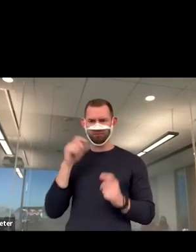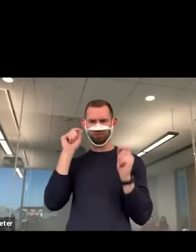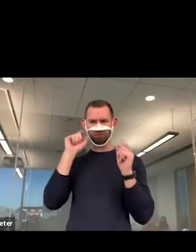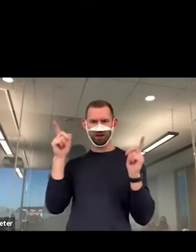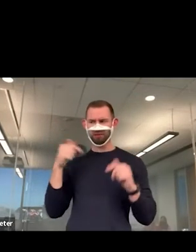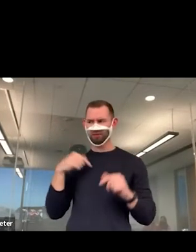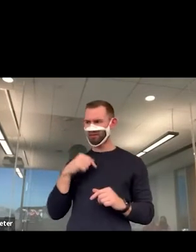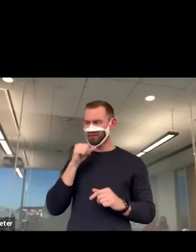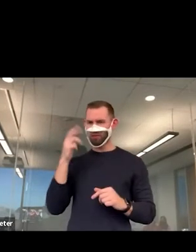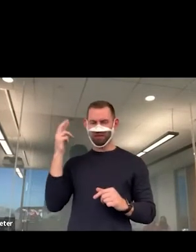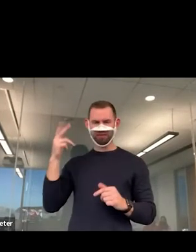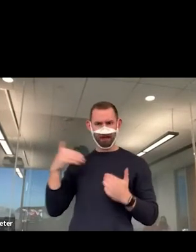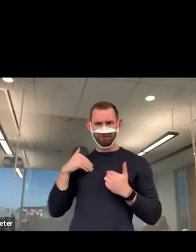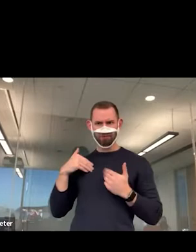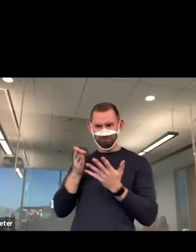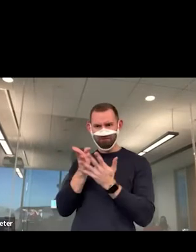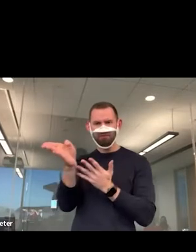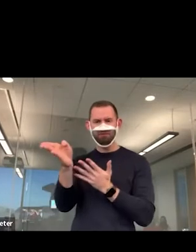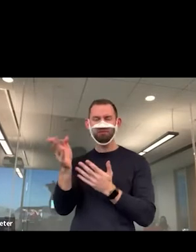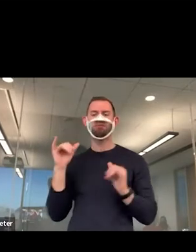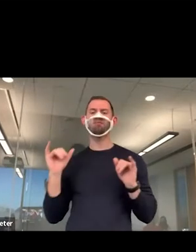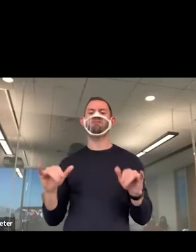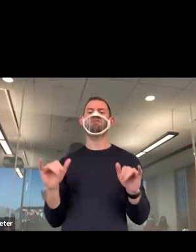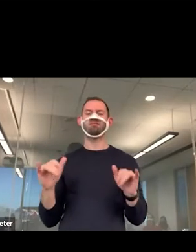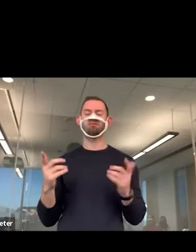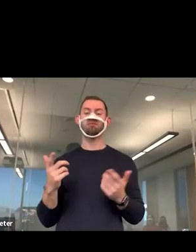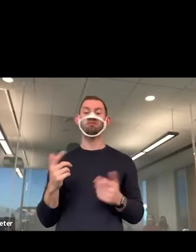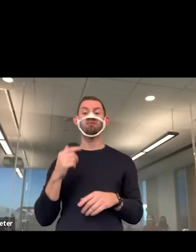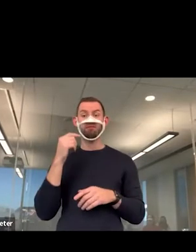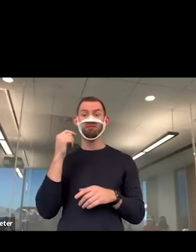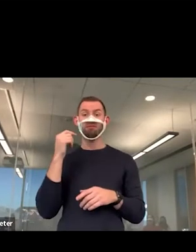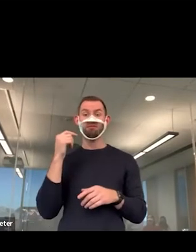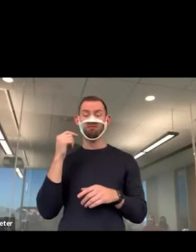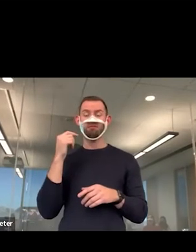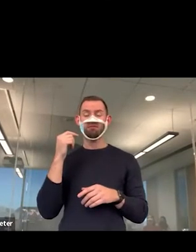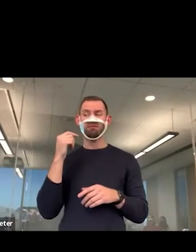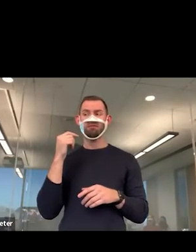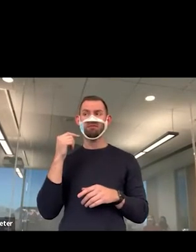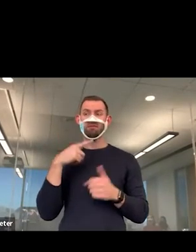about it and the thing that really brought it to the forefront is in my first year of law school